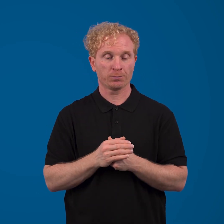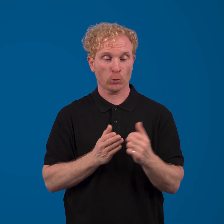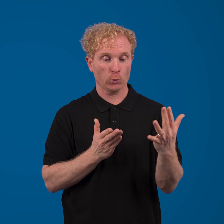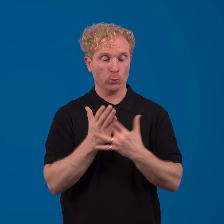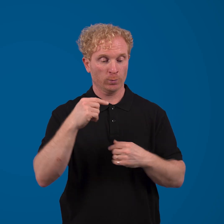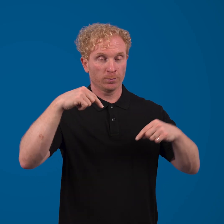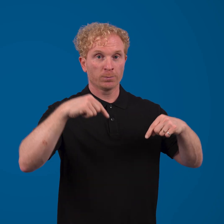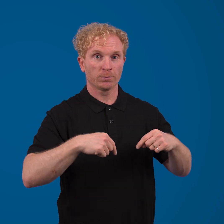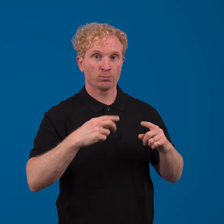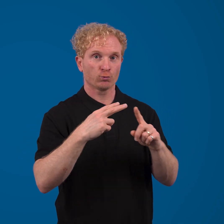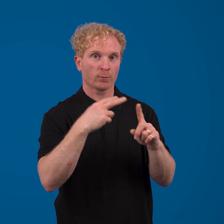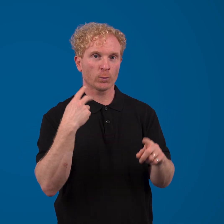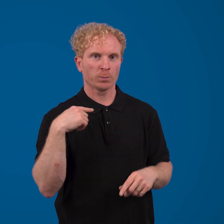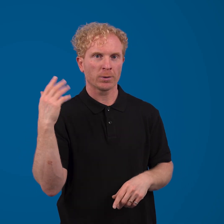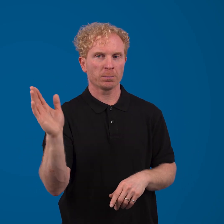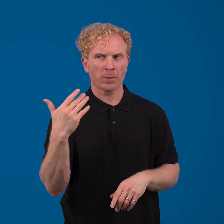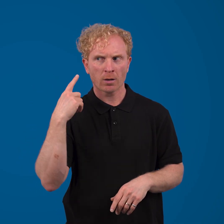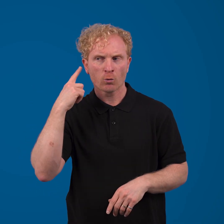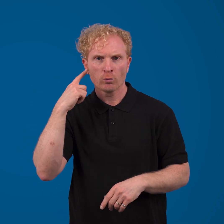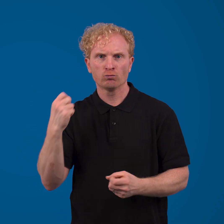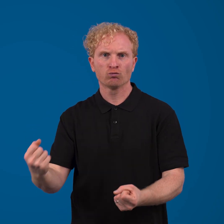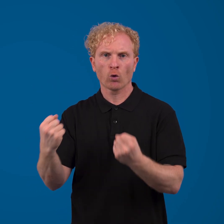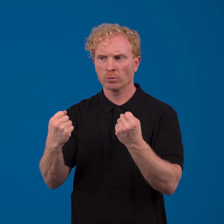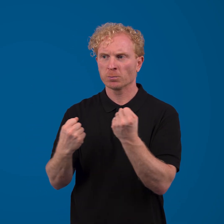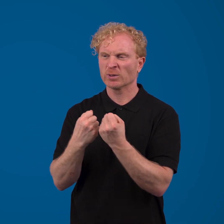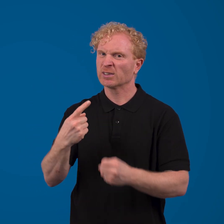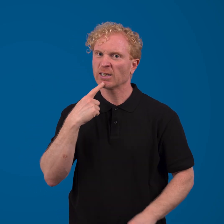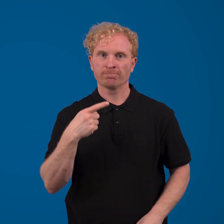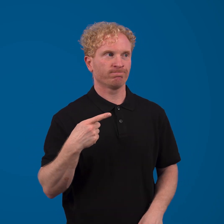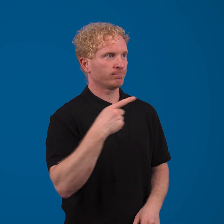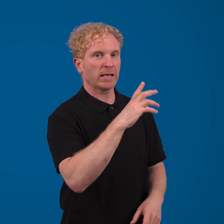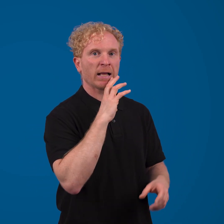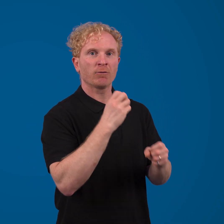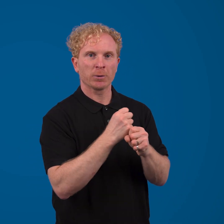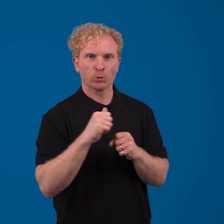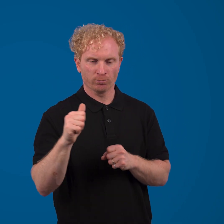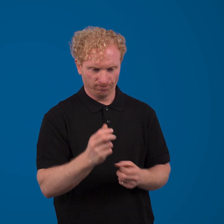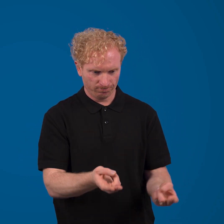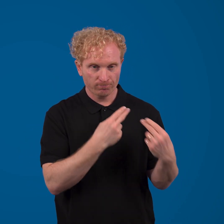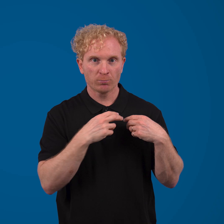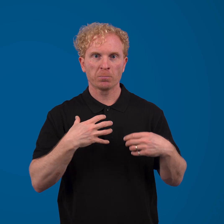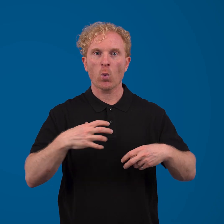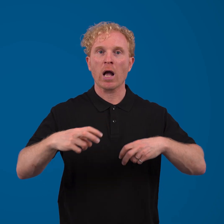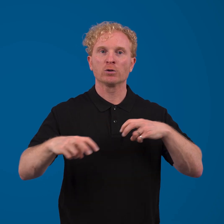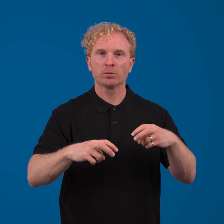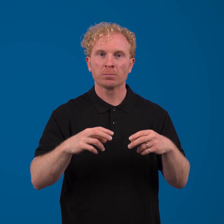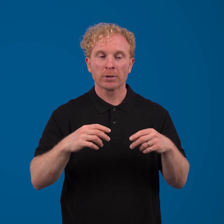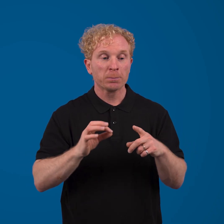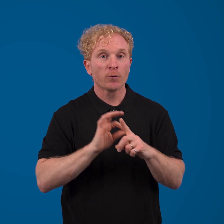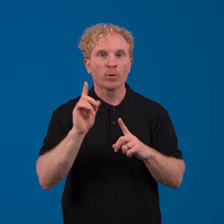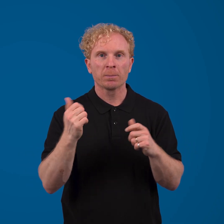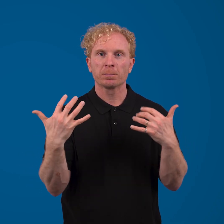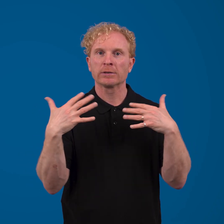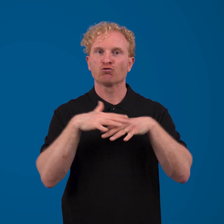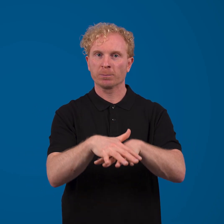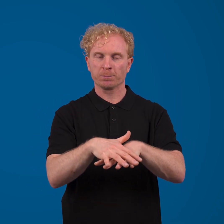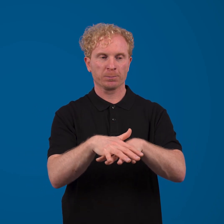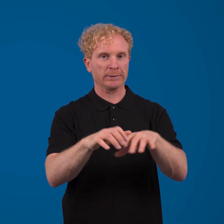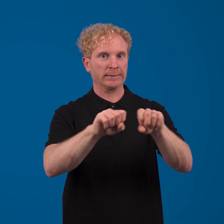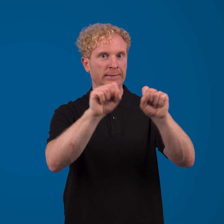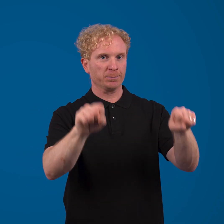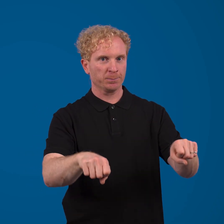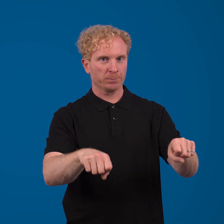Across the Review, we heard strong support for governments to take action on improving mainstream systems,